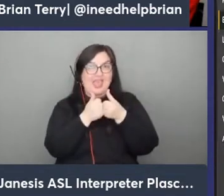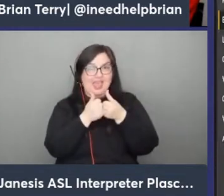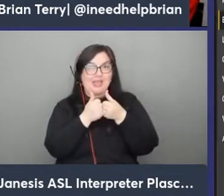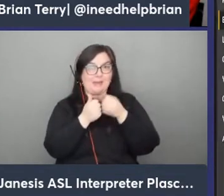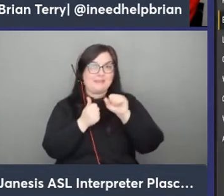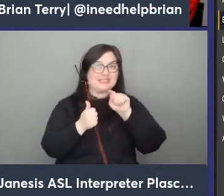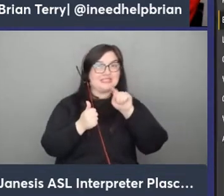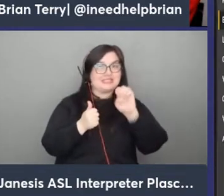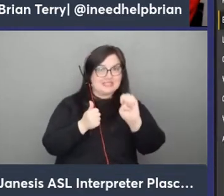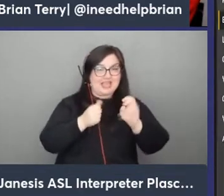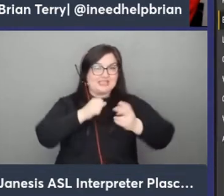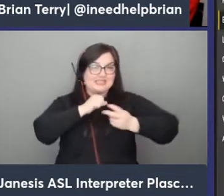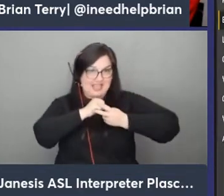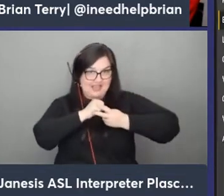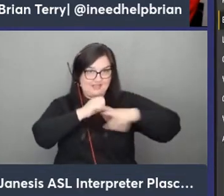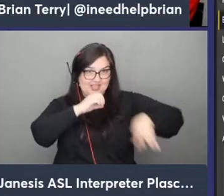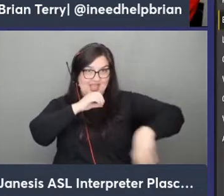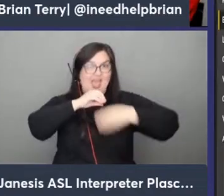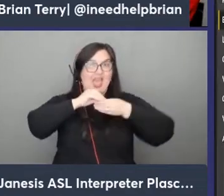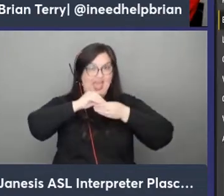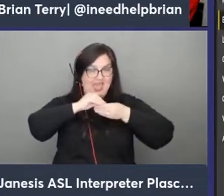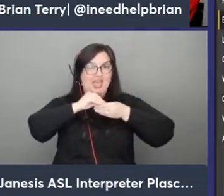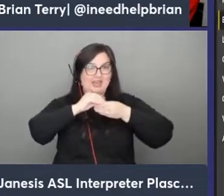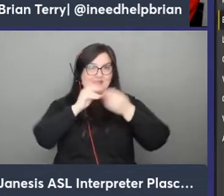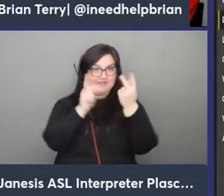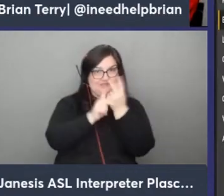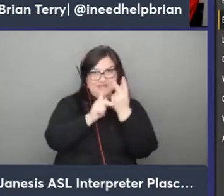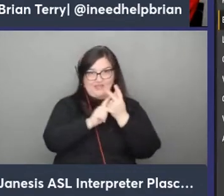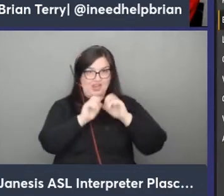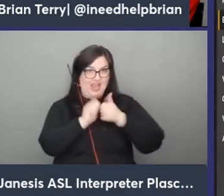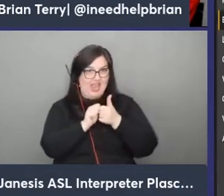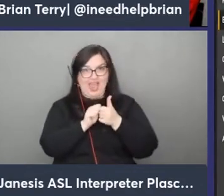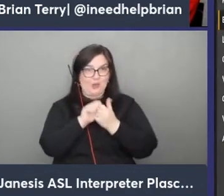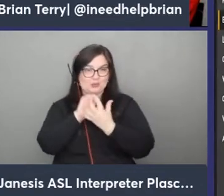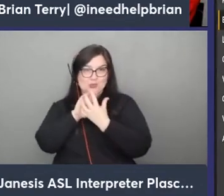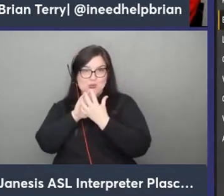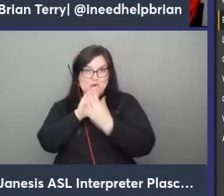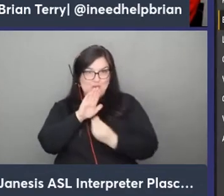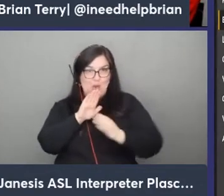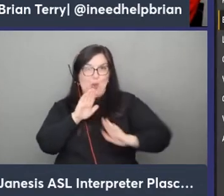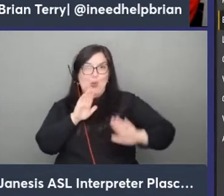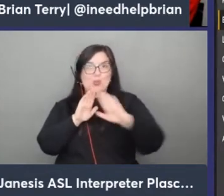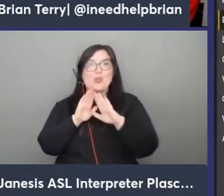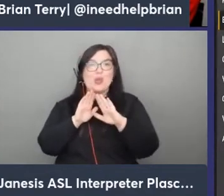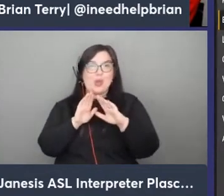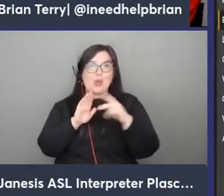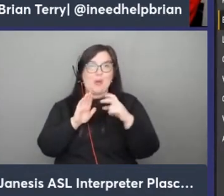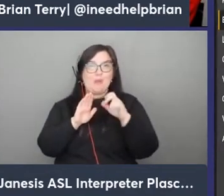and then they are able to figure out how to clone one of their pocket monsters, let me know.